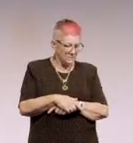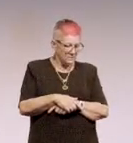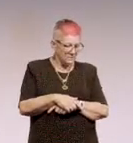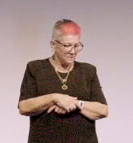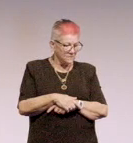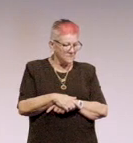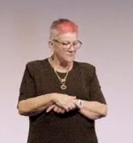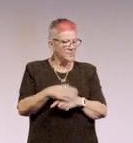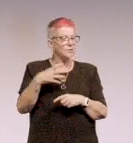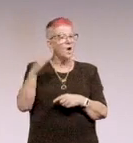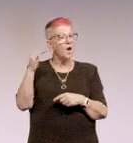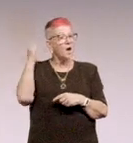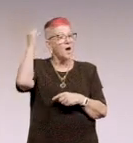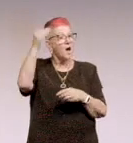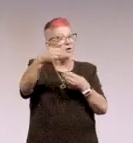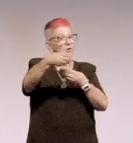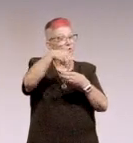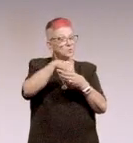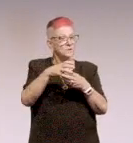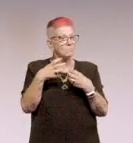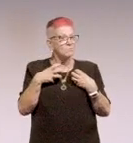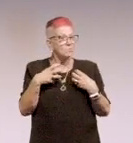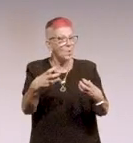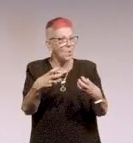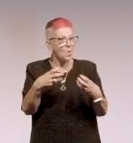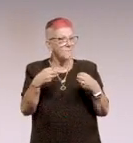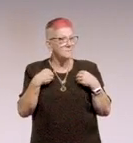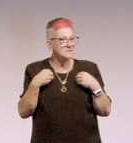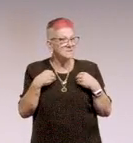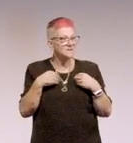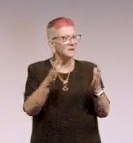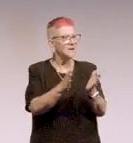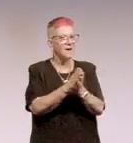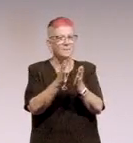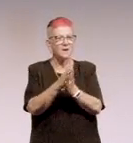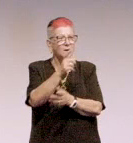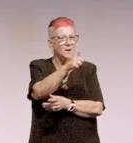Higher inclusion means more business, and more revenue, and a